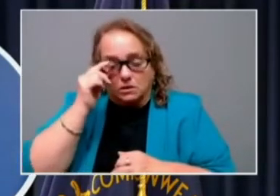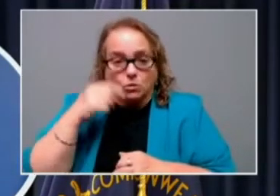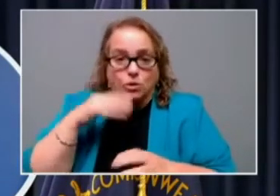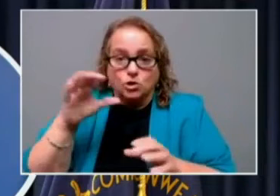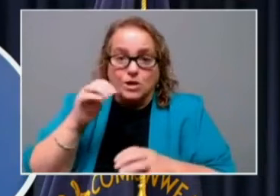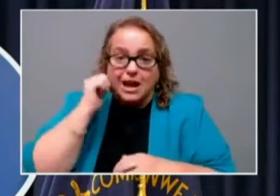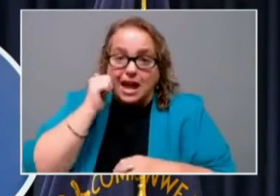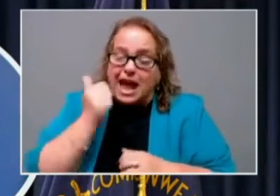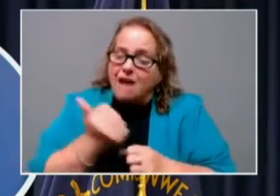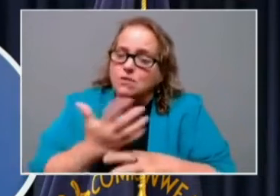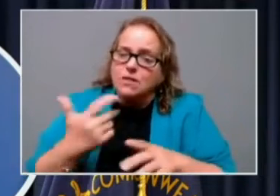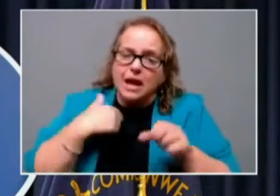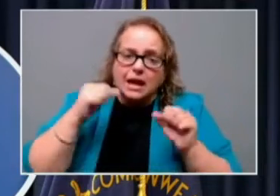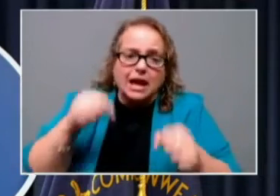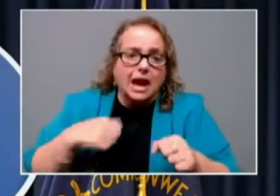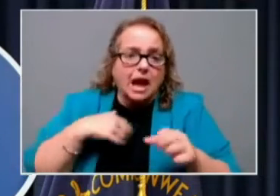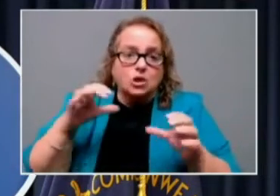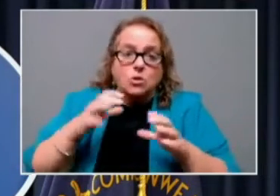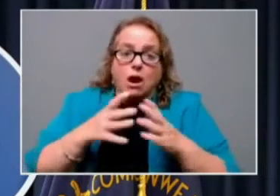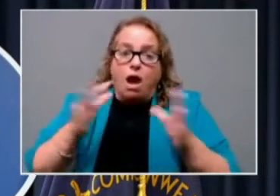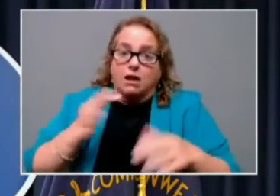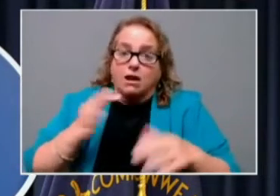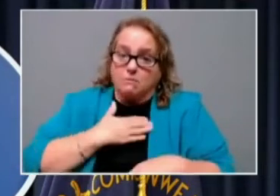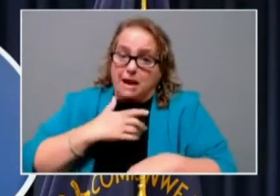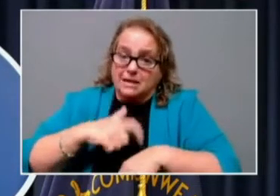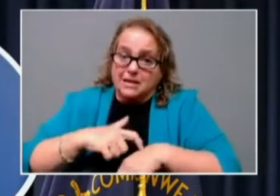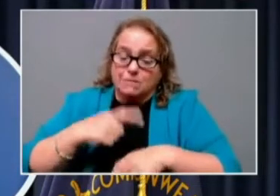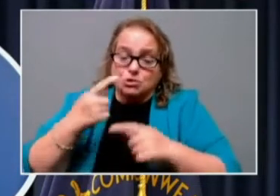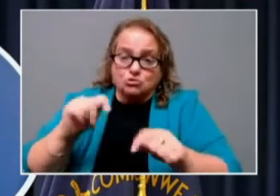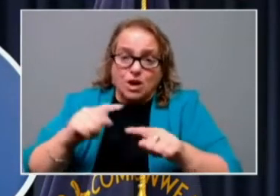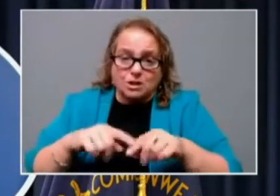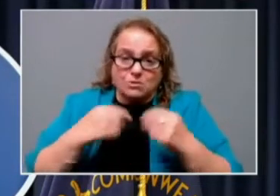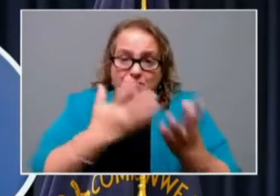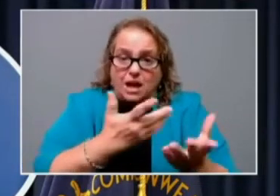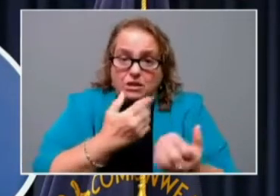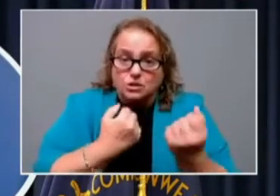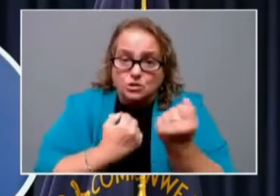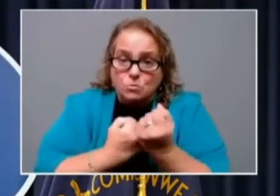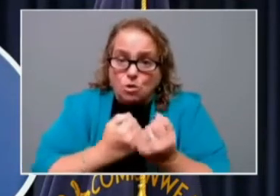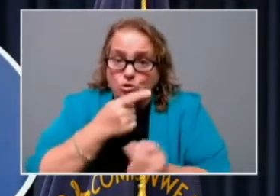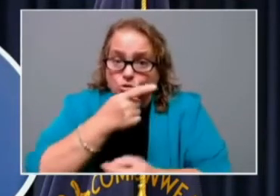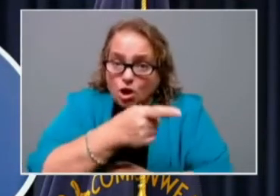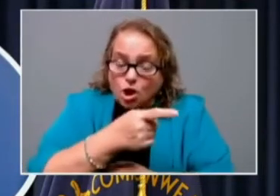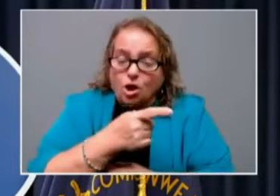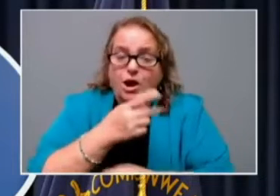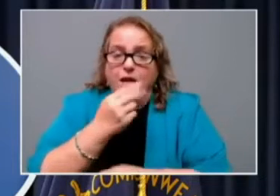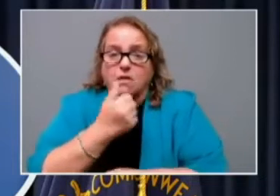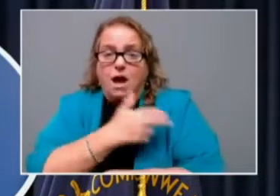provide support to her and the hospitals across Kentucky. Um Well I